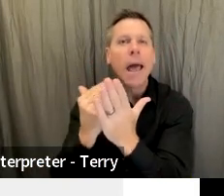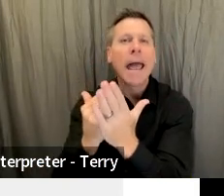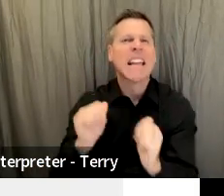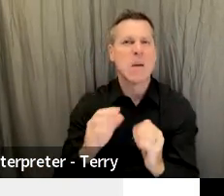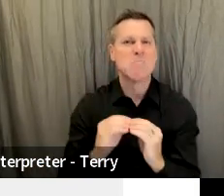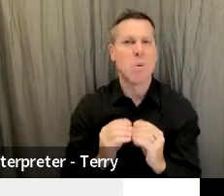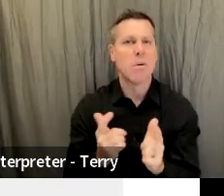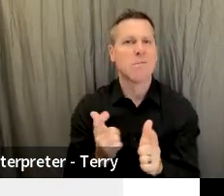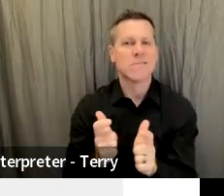Okay.